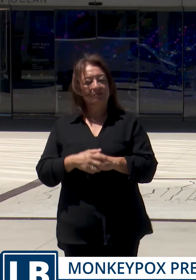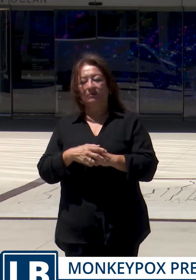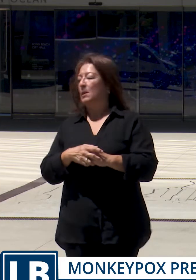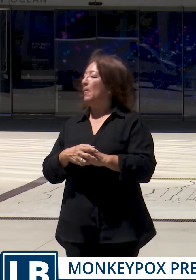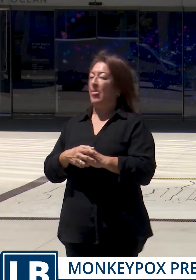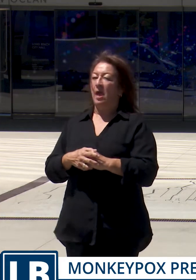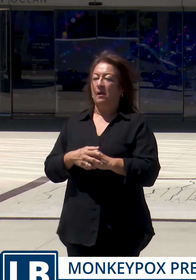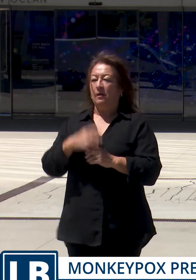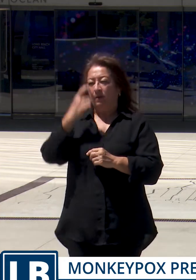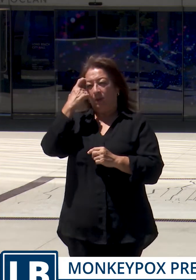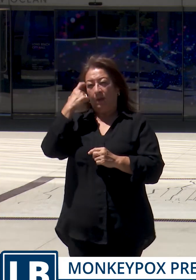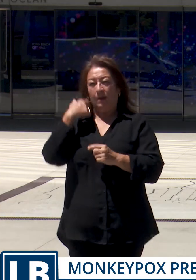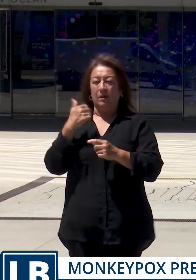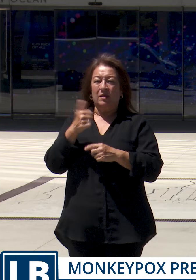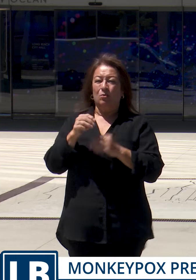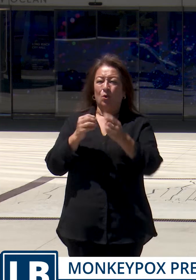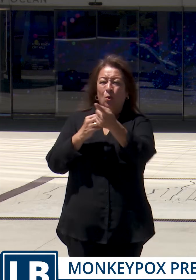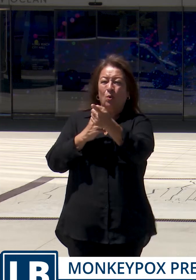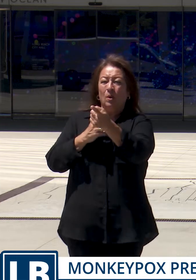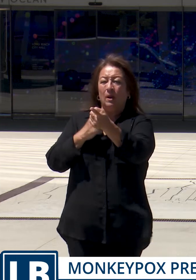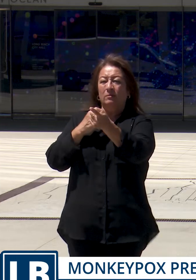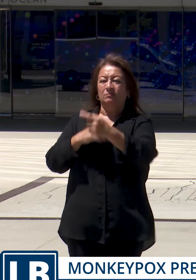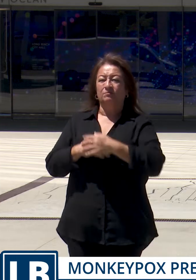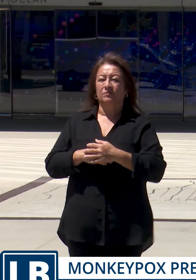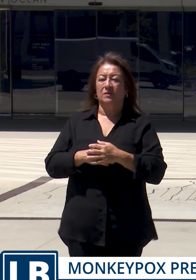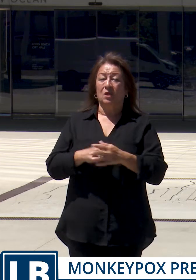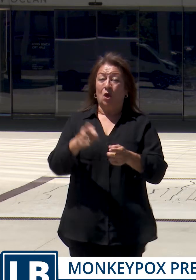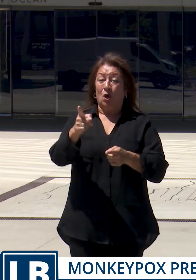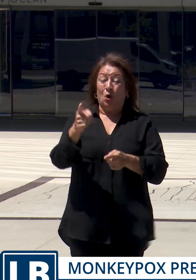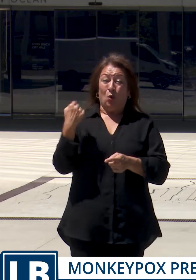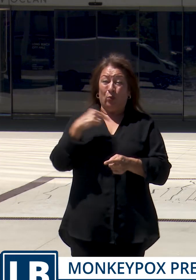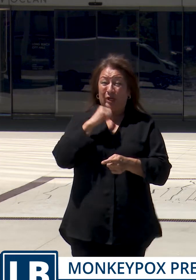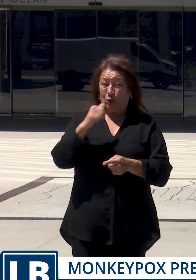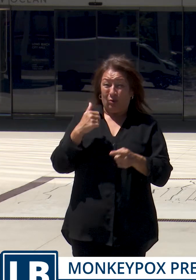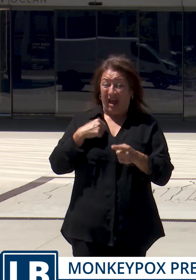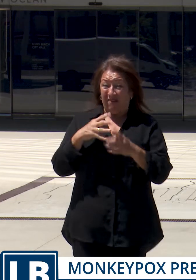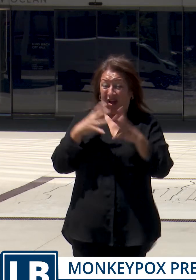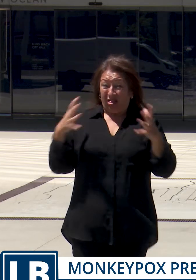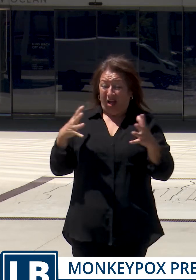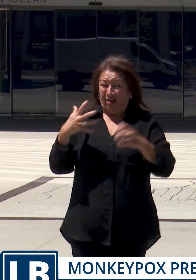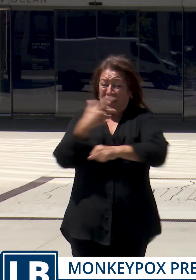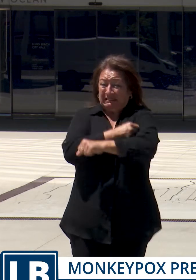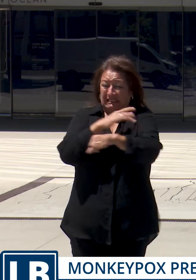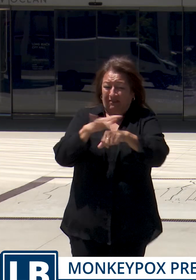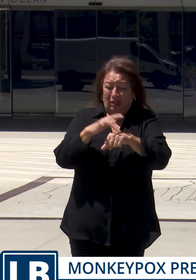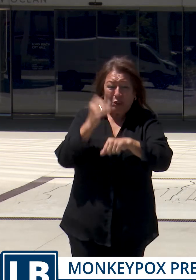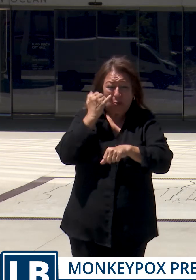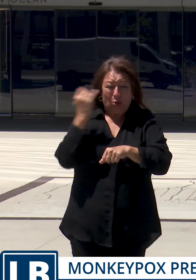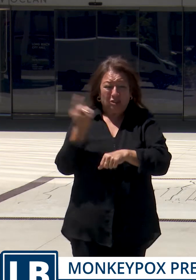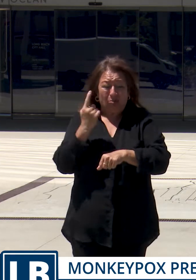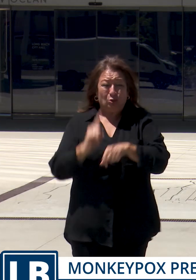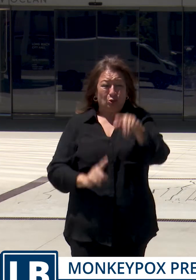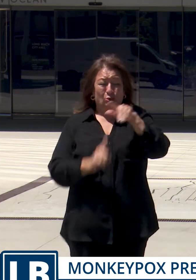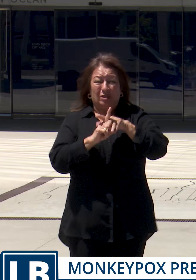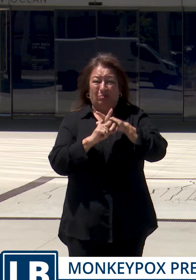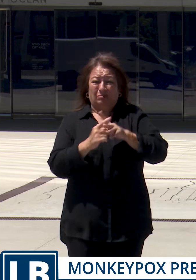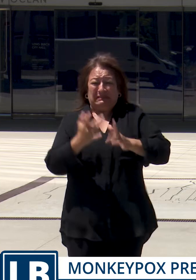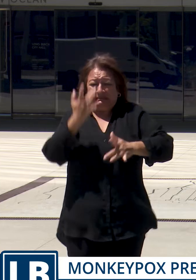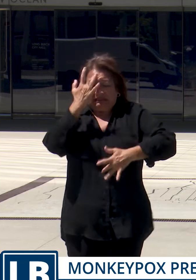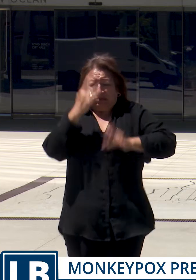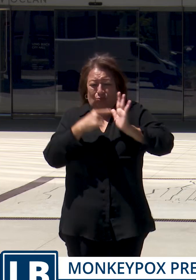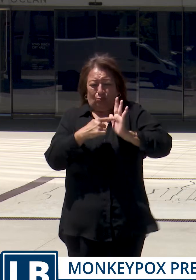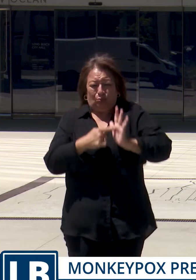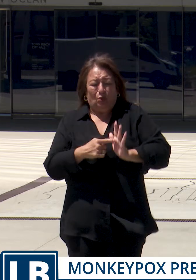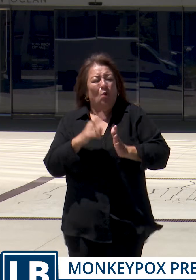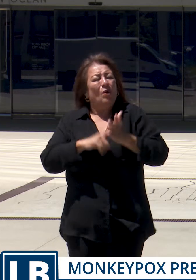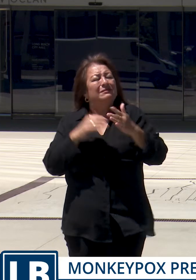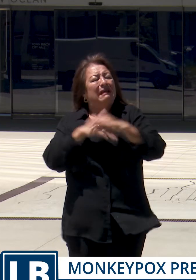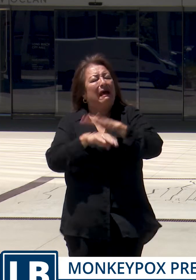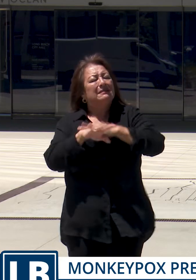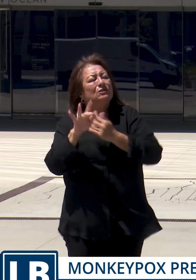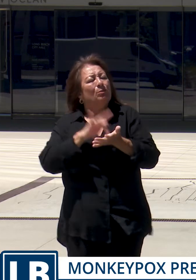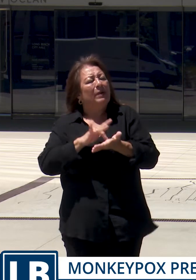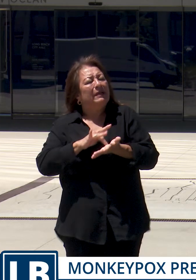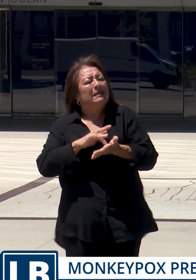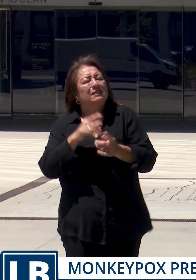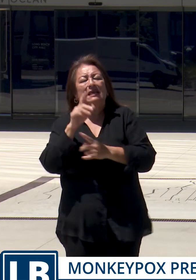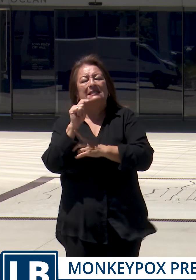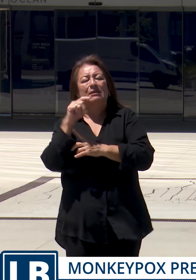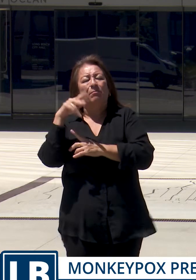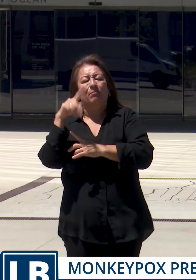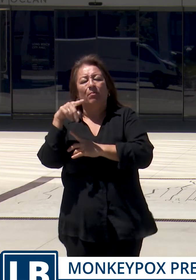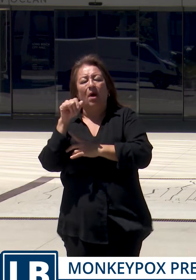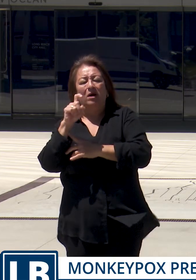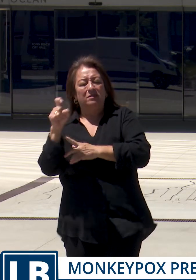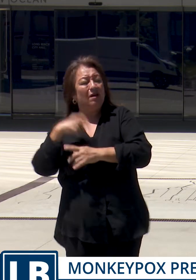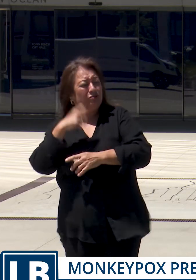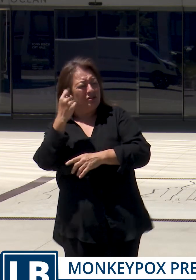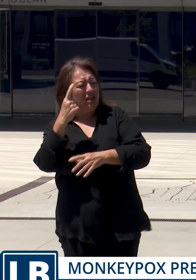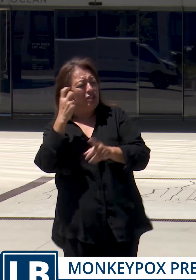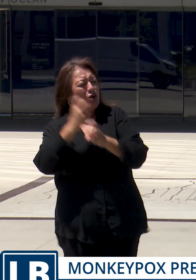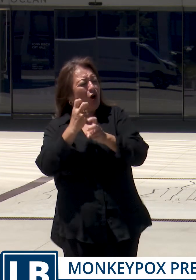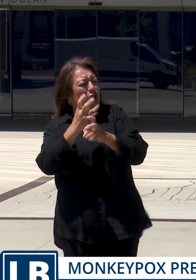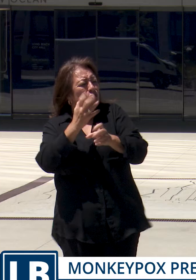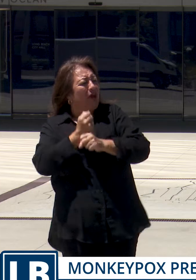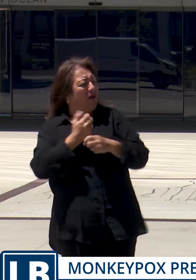all right any more questions yes right here